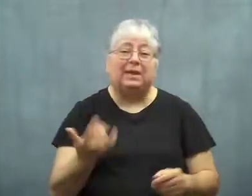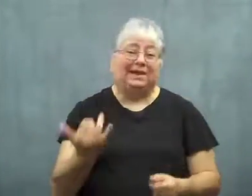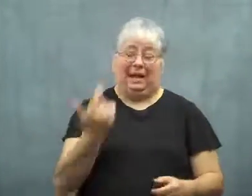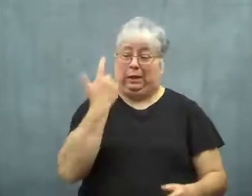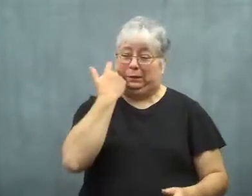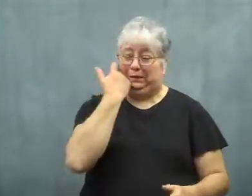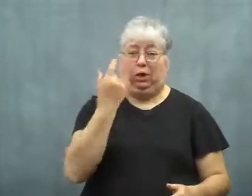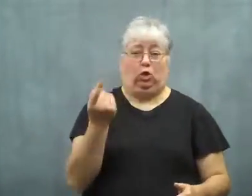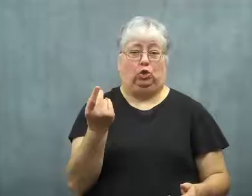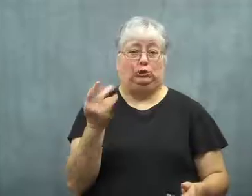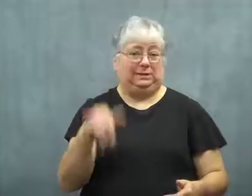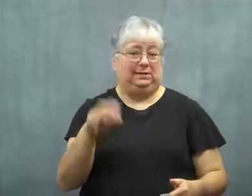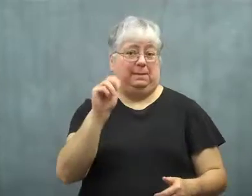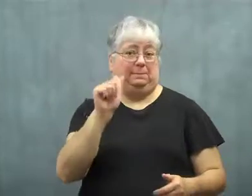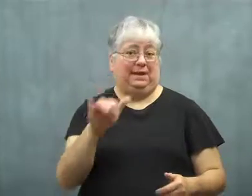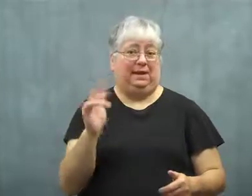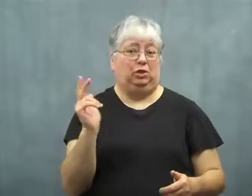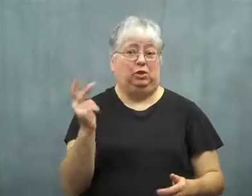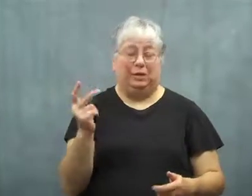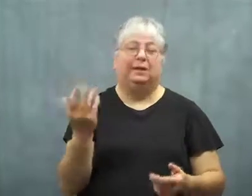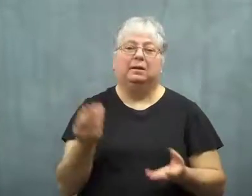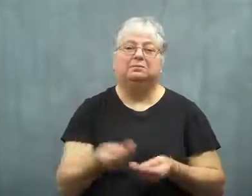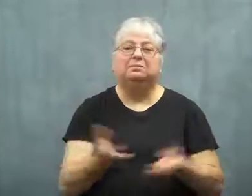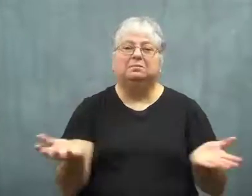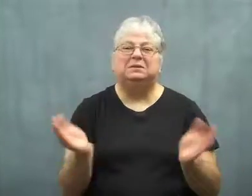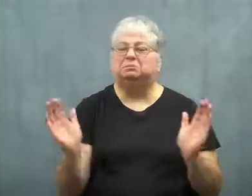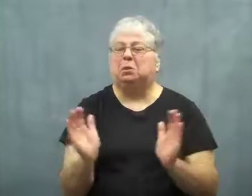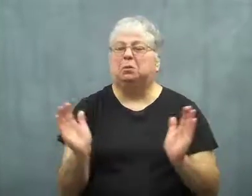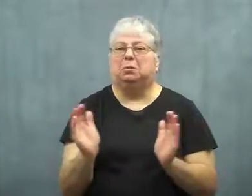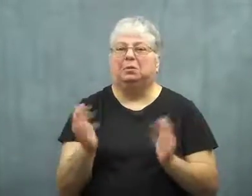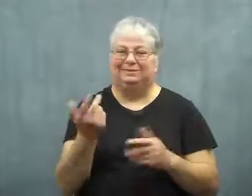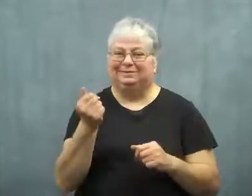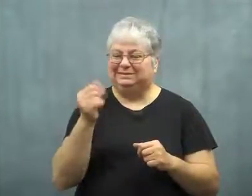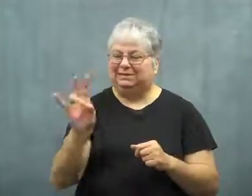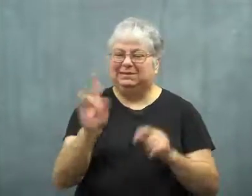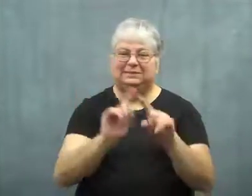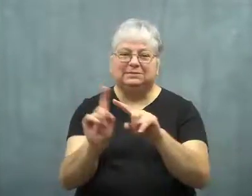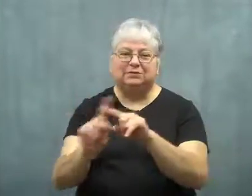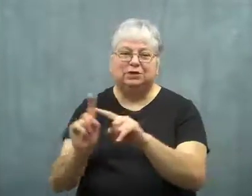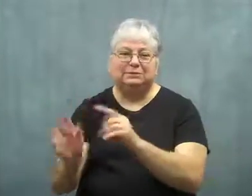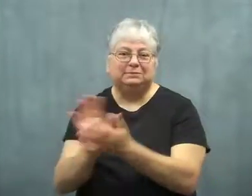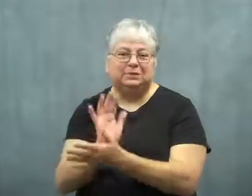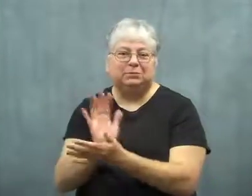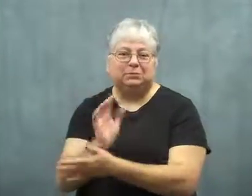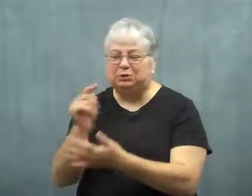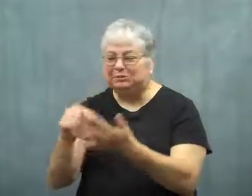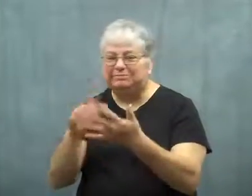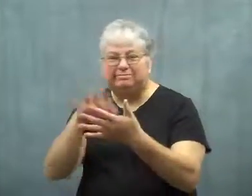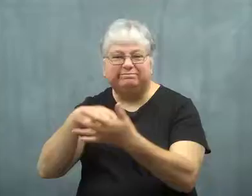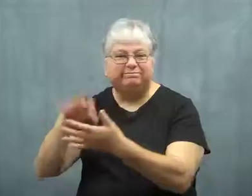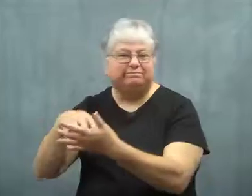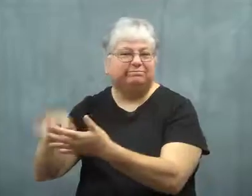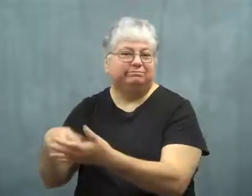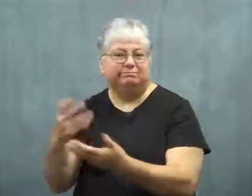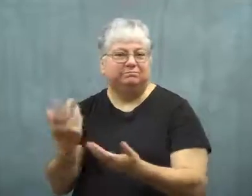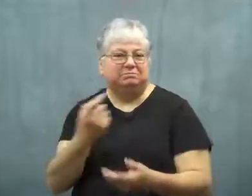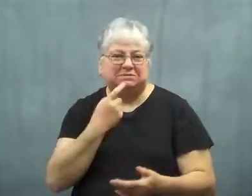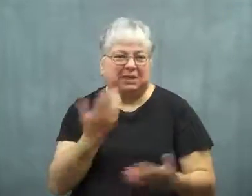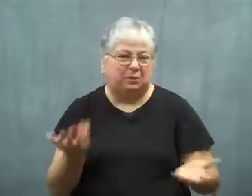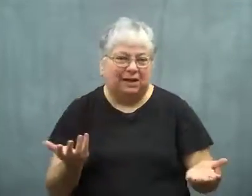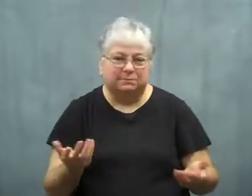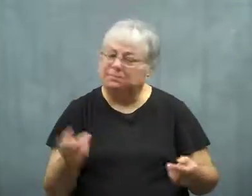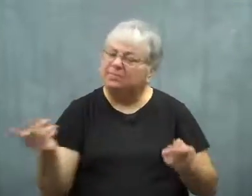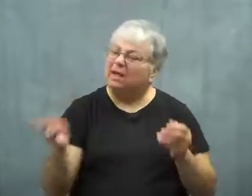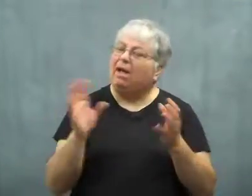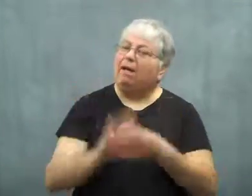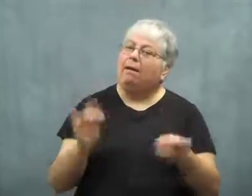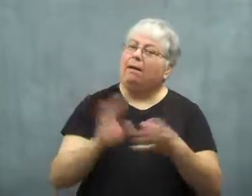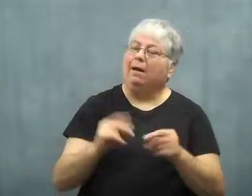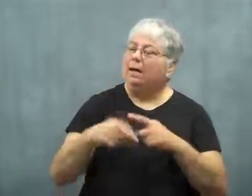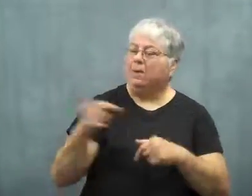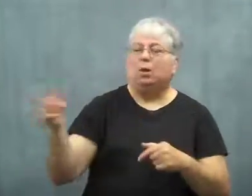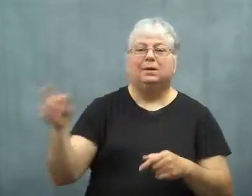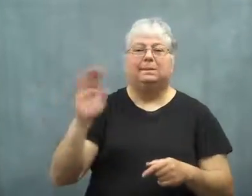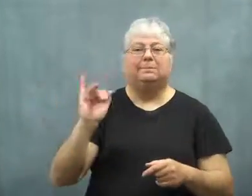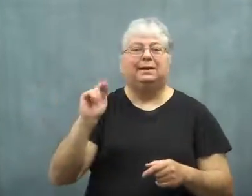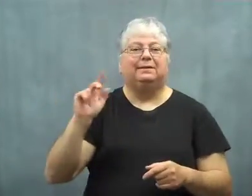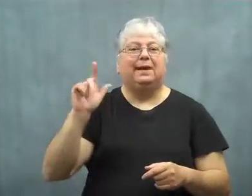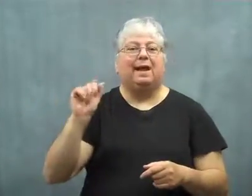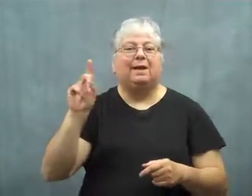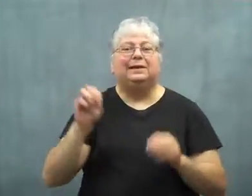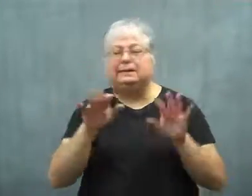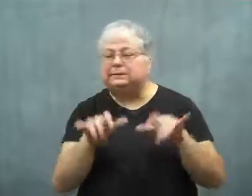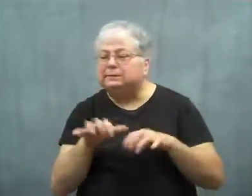On Thursday, a small amount, 17 pages, of these documents was released.